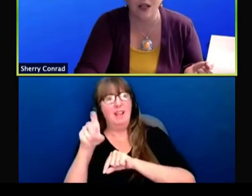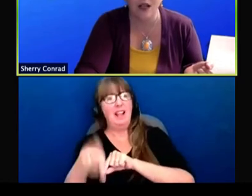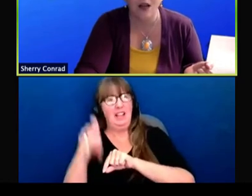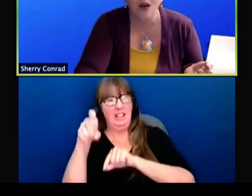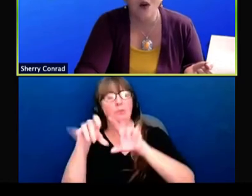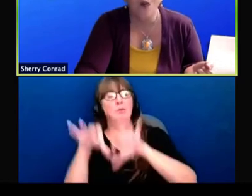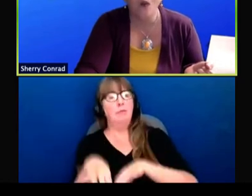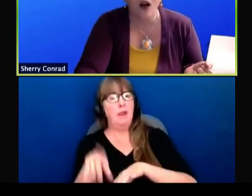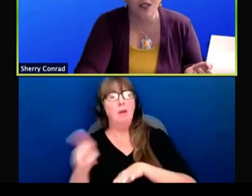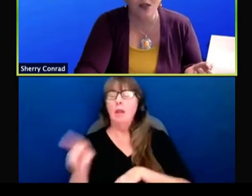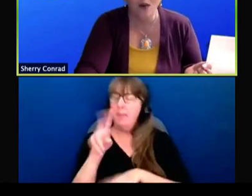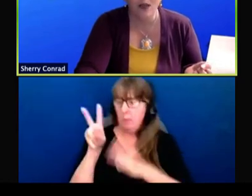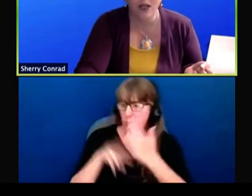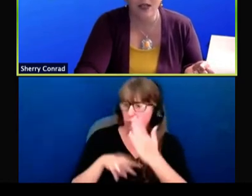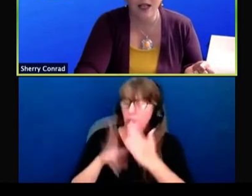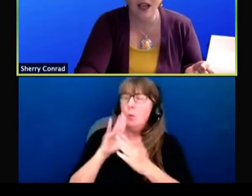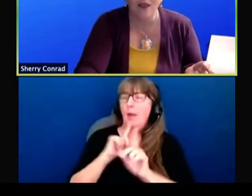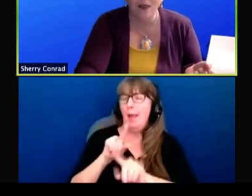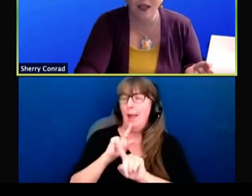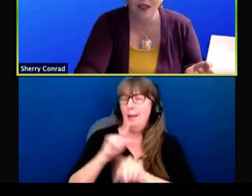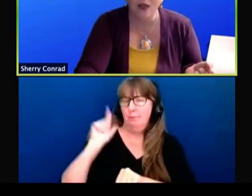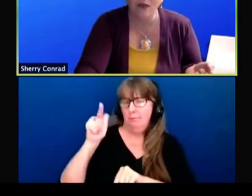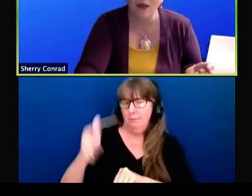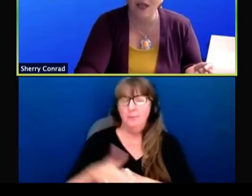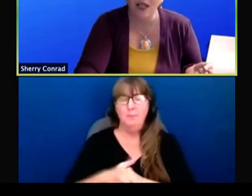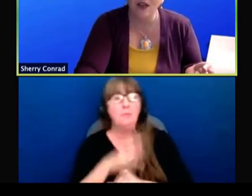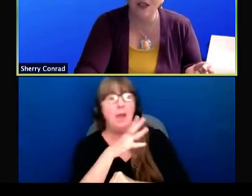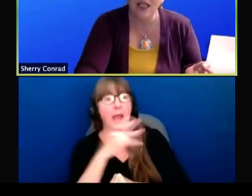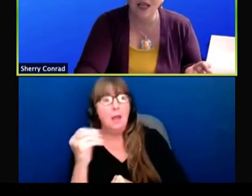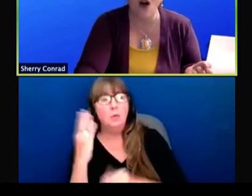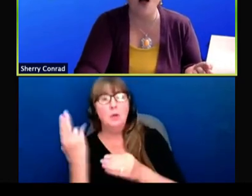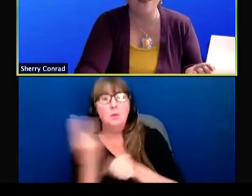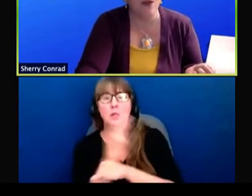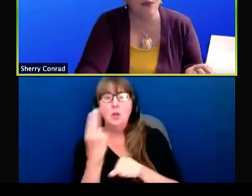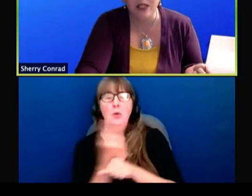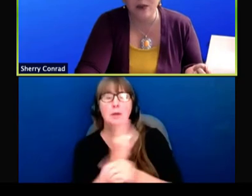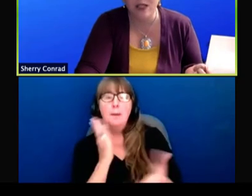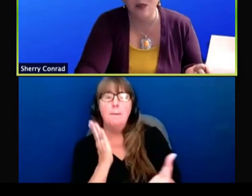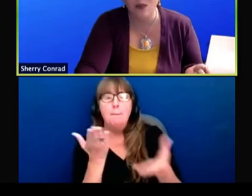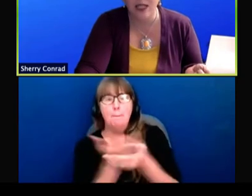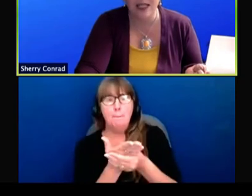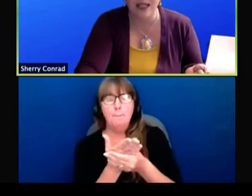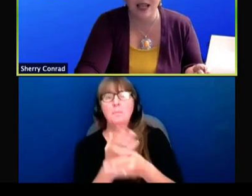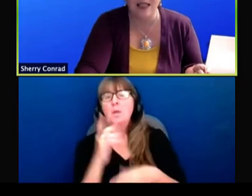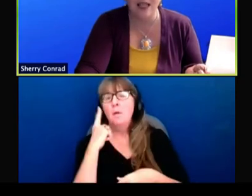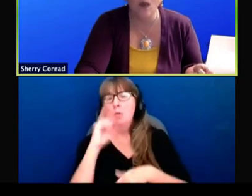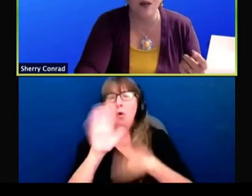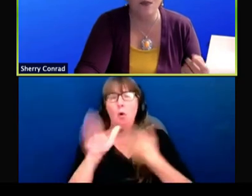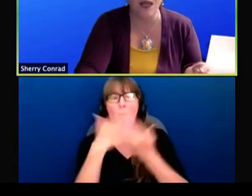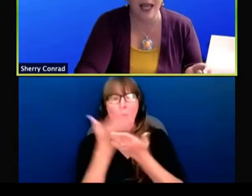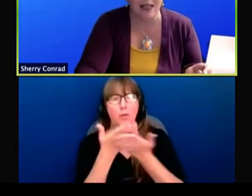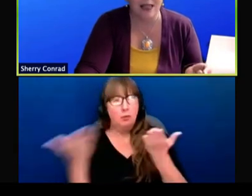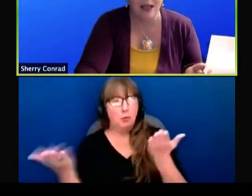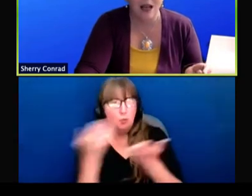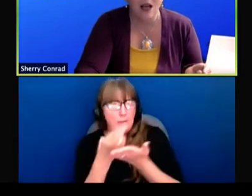We will also be using a LiveBinder throughout the year to keep all the resources we discuss in one place.